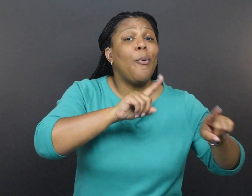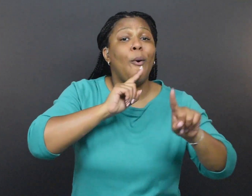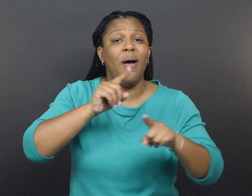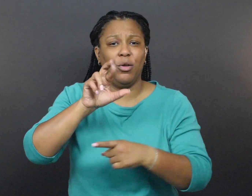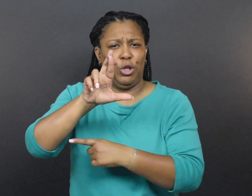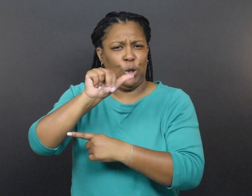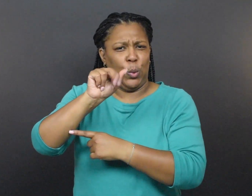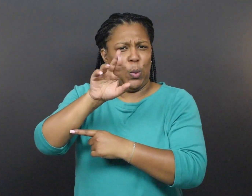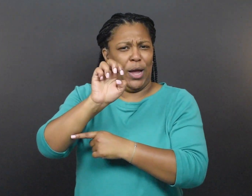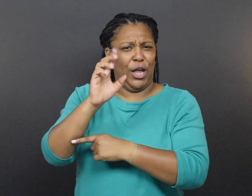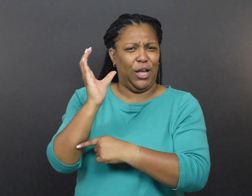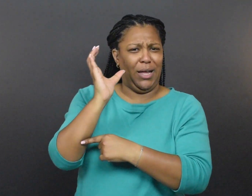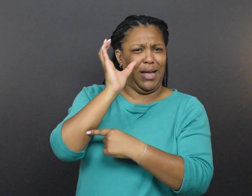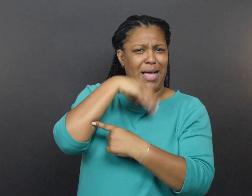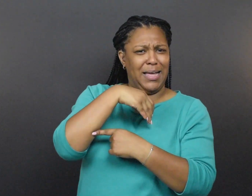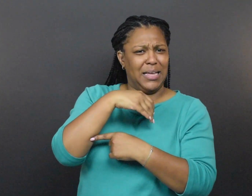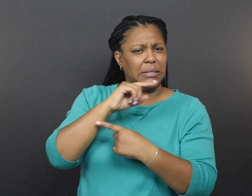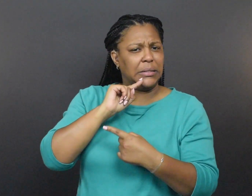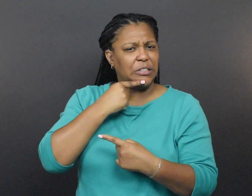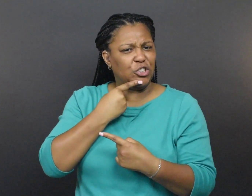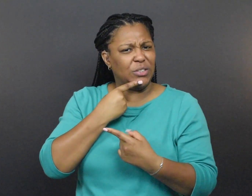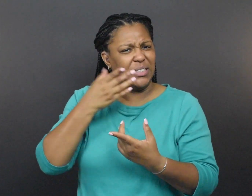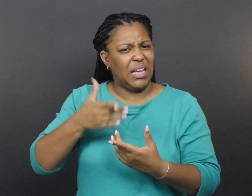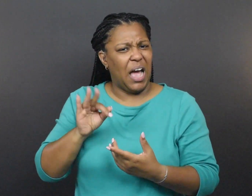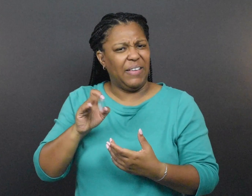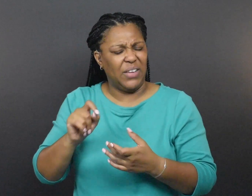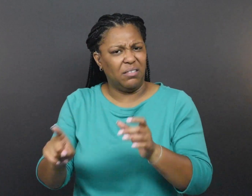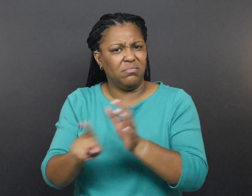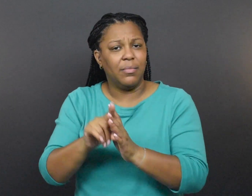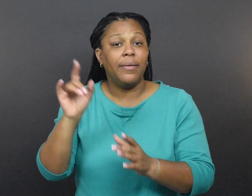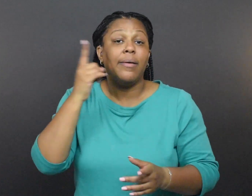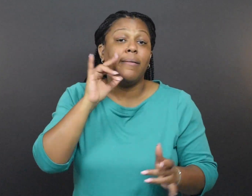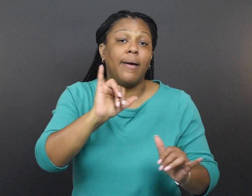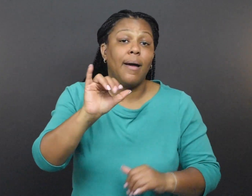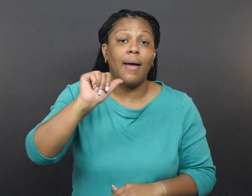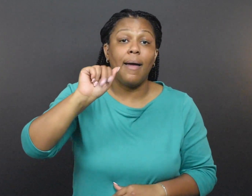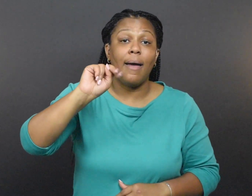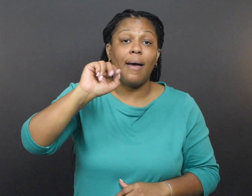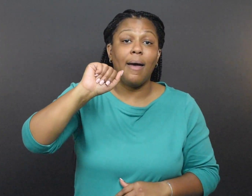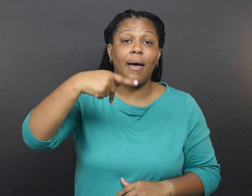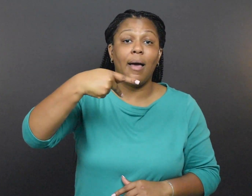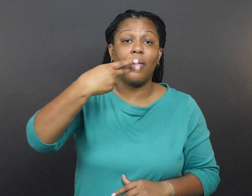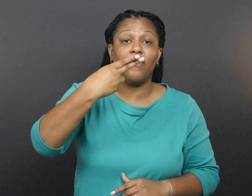There were no reports of rare and serious side effects like anaphylaxis,